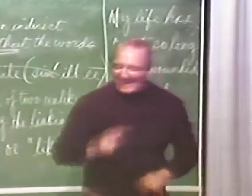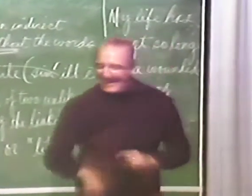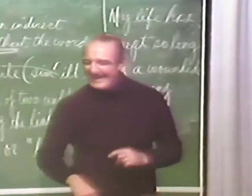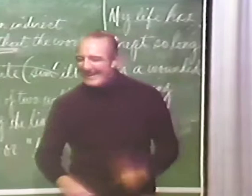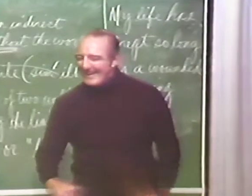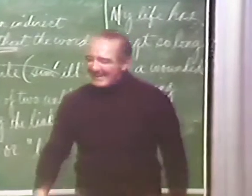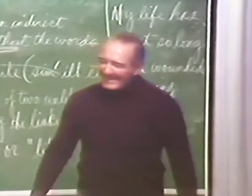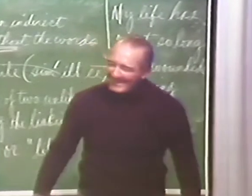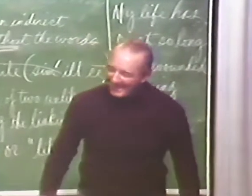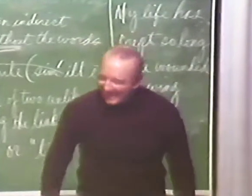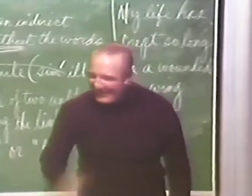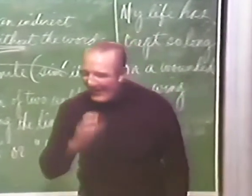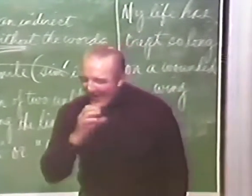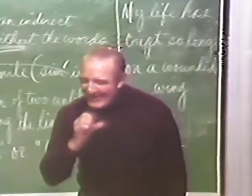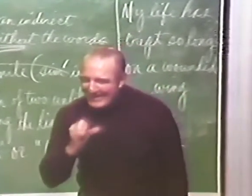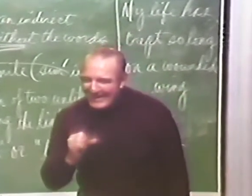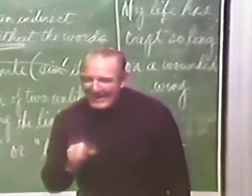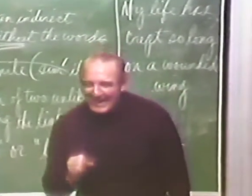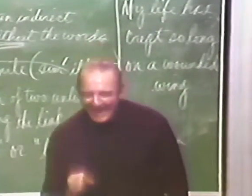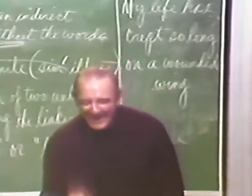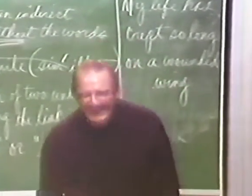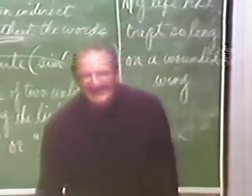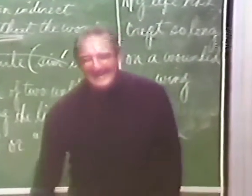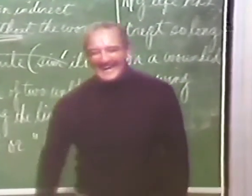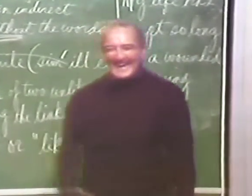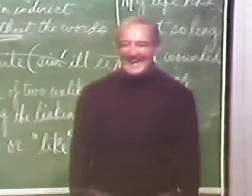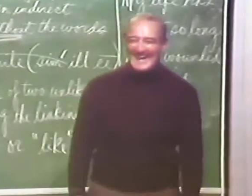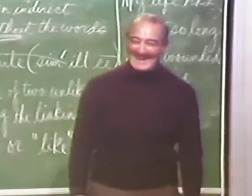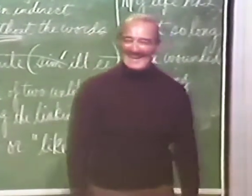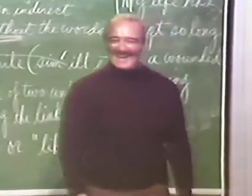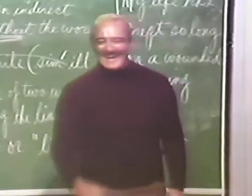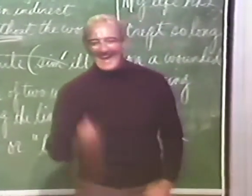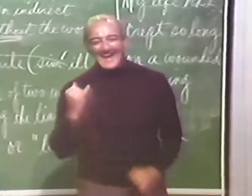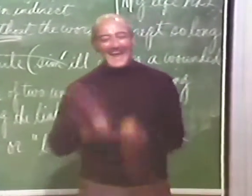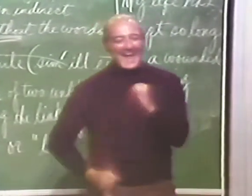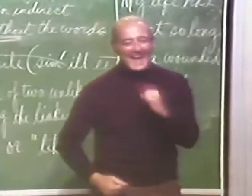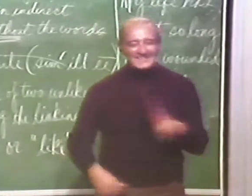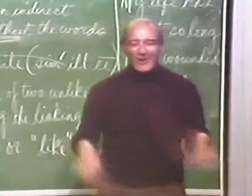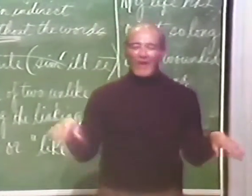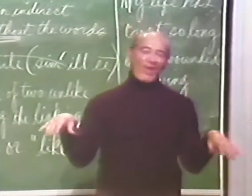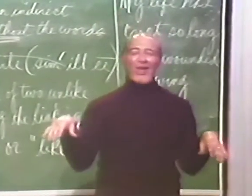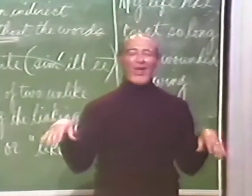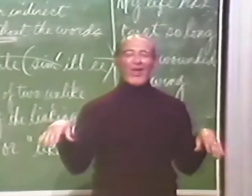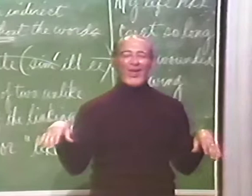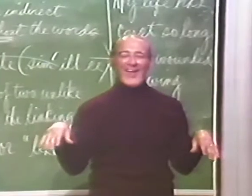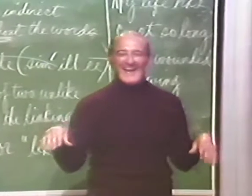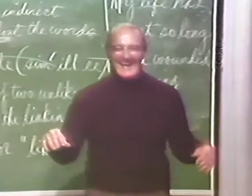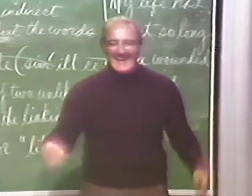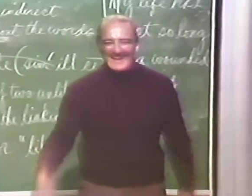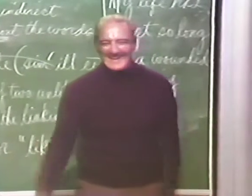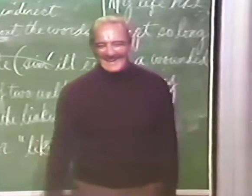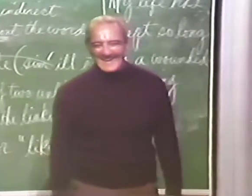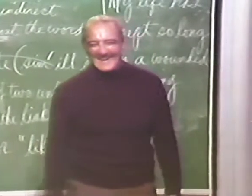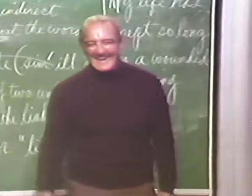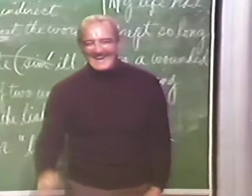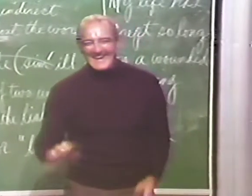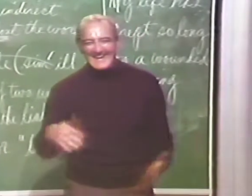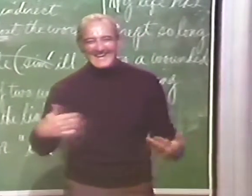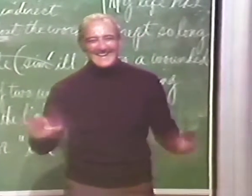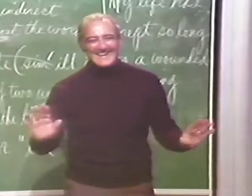I DON'T THINK I CAN ALL THE TIME. I'M OLD. HA HA! AND LAST...